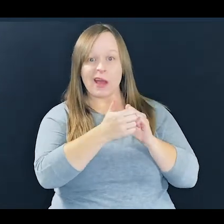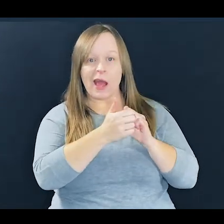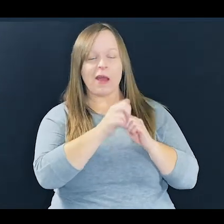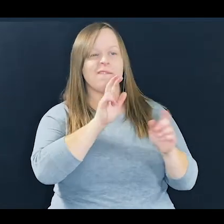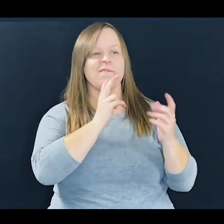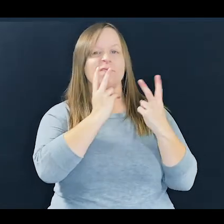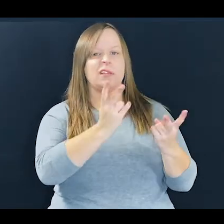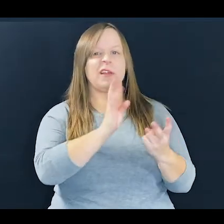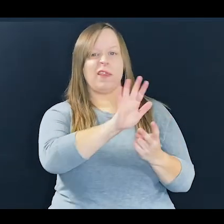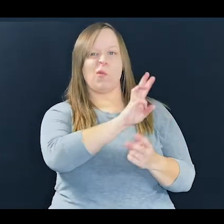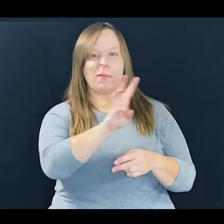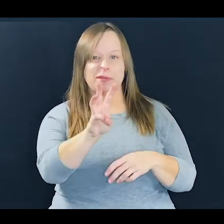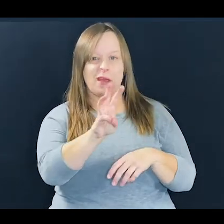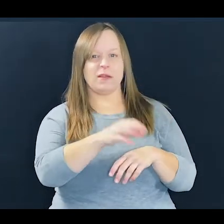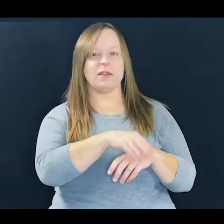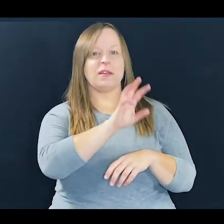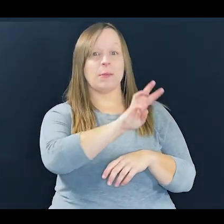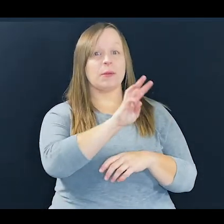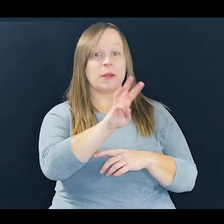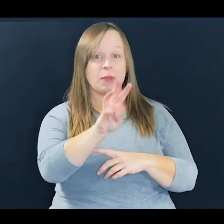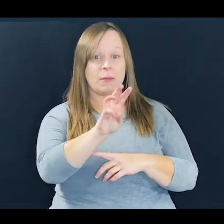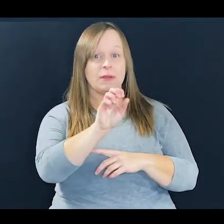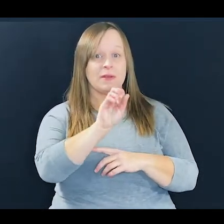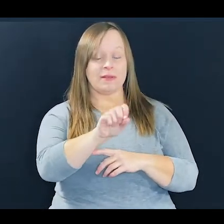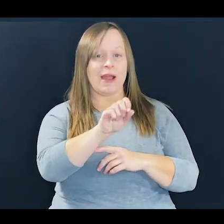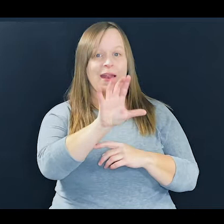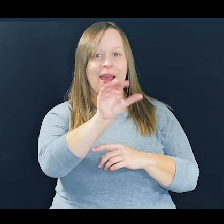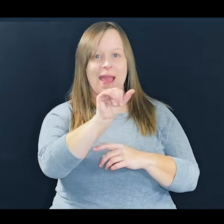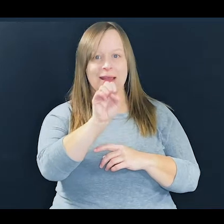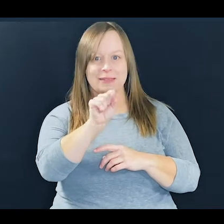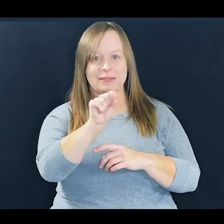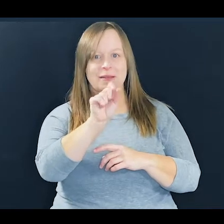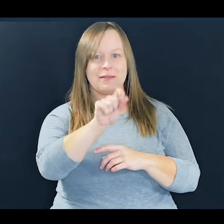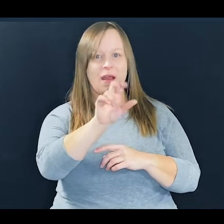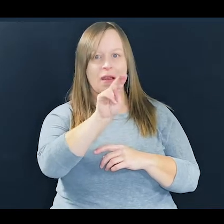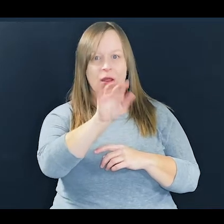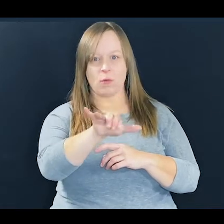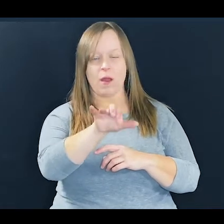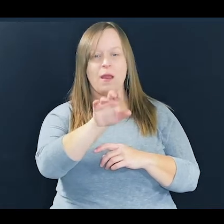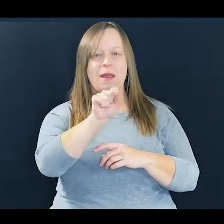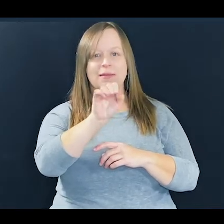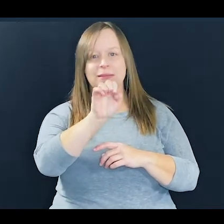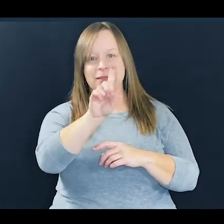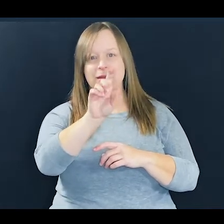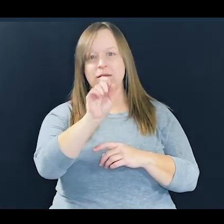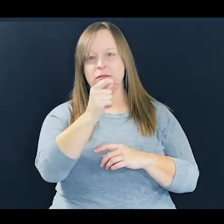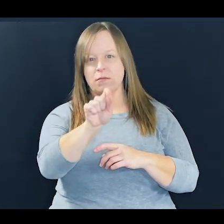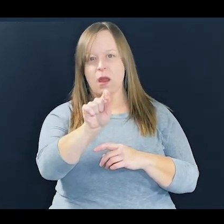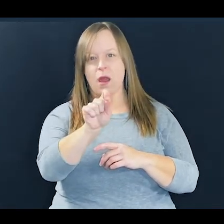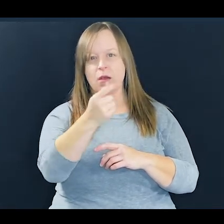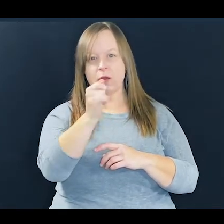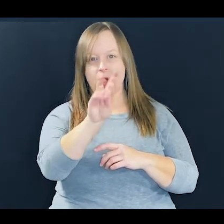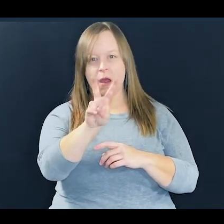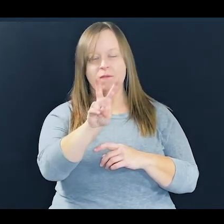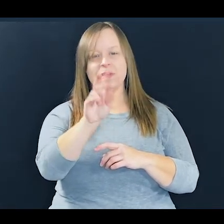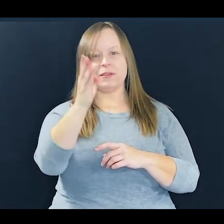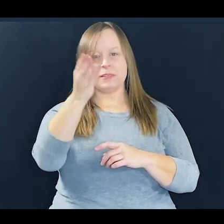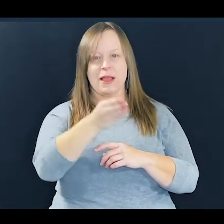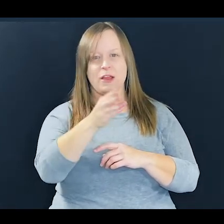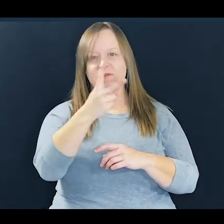also visit their website www.acces.nysed.gov/vr.